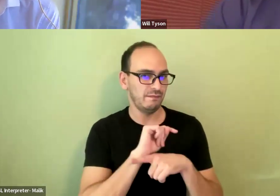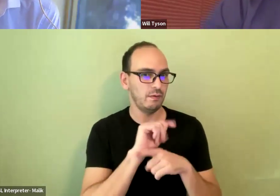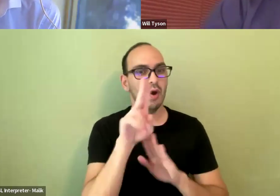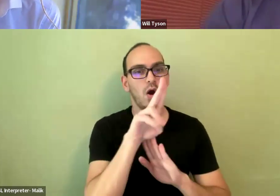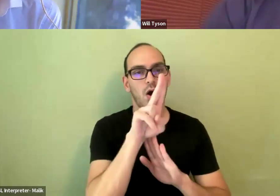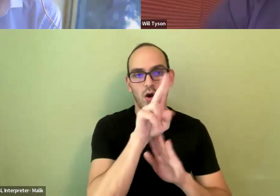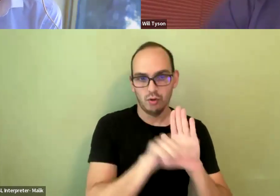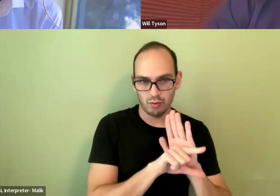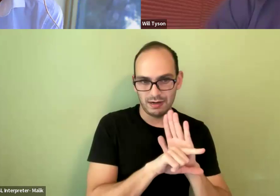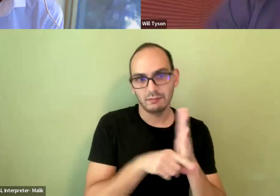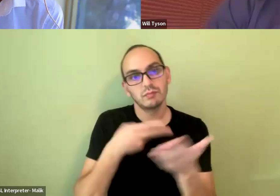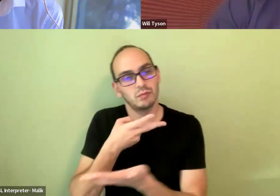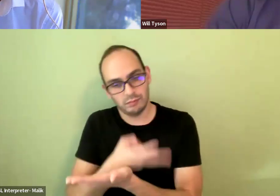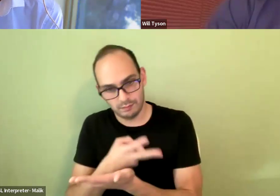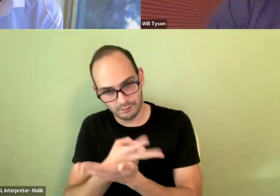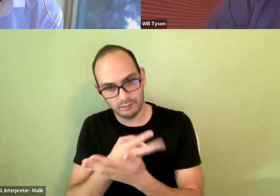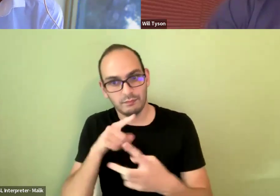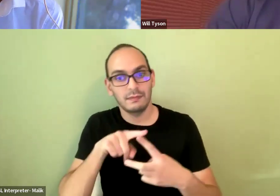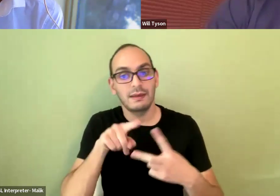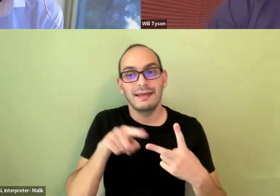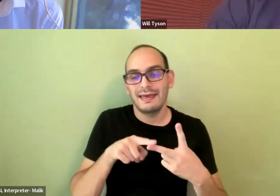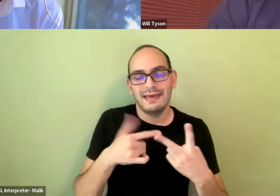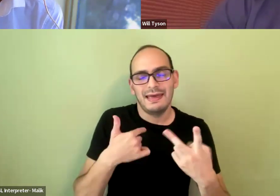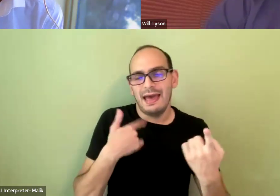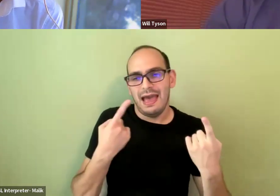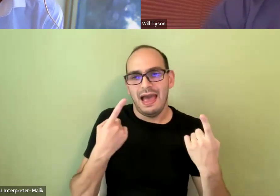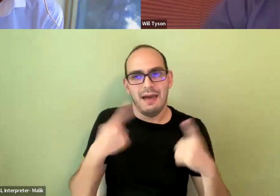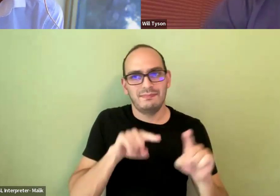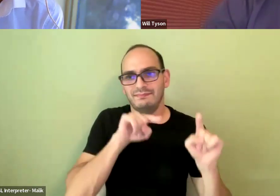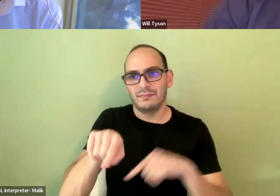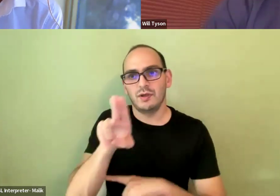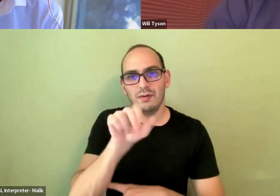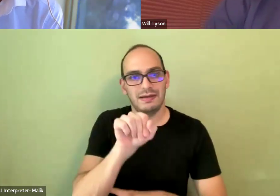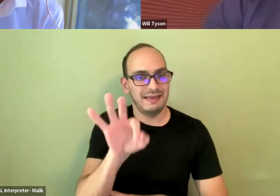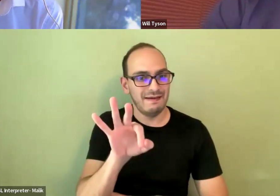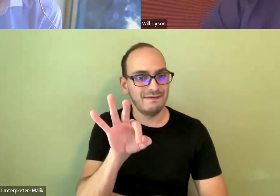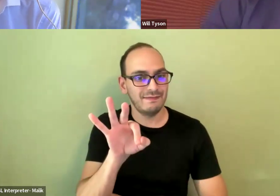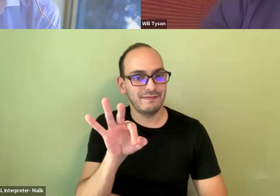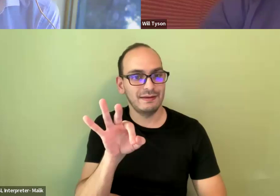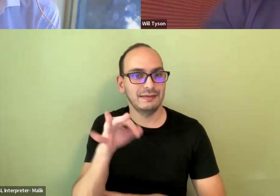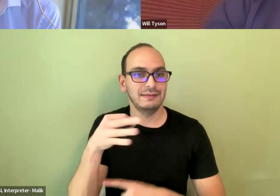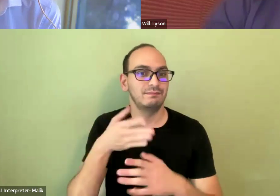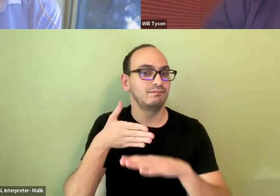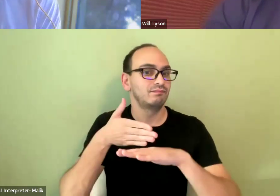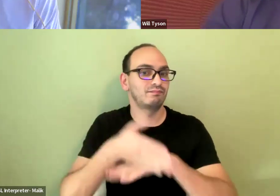graduate school. Then I happened to come to USF as a postdoc and get hired into a